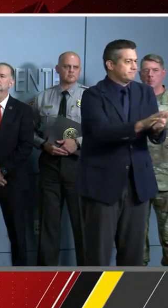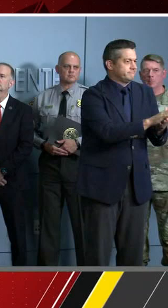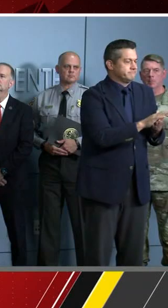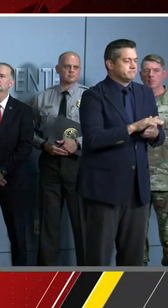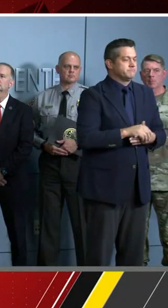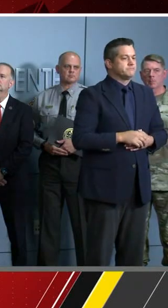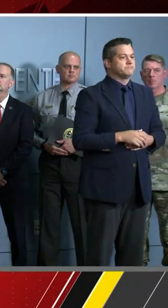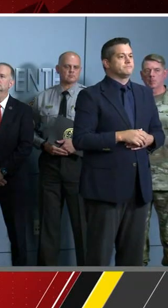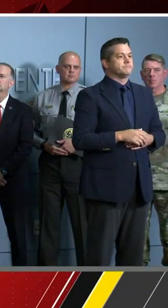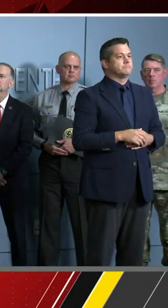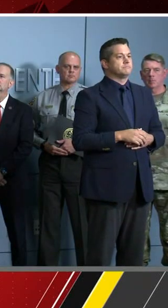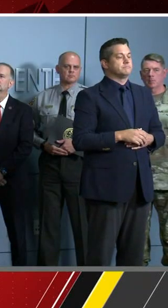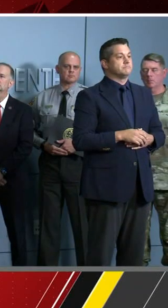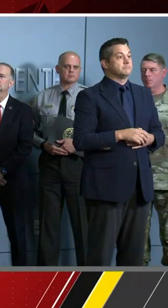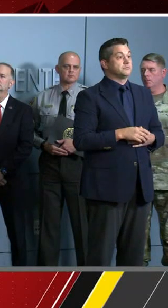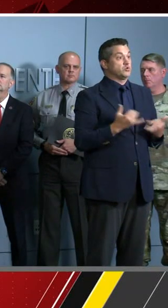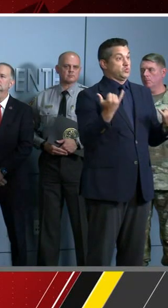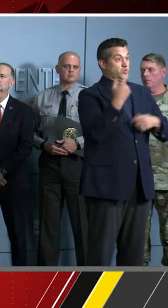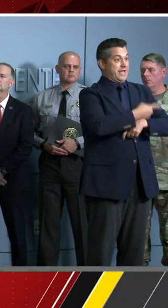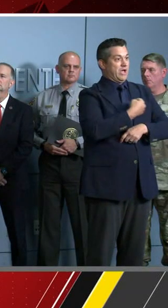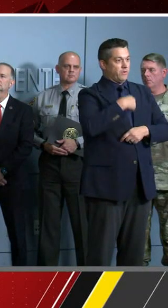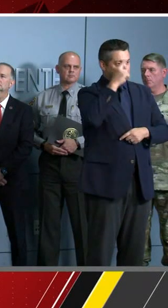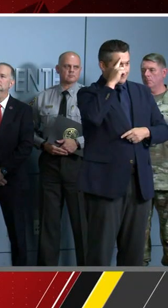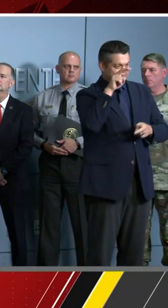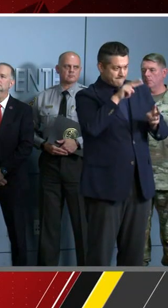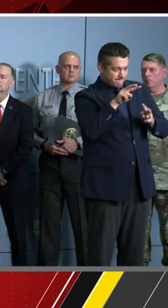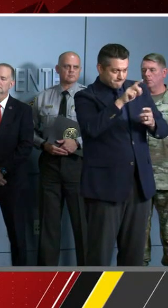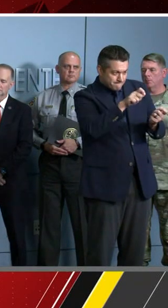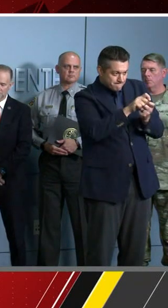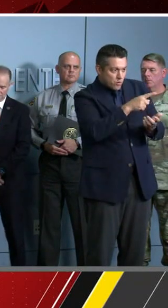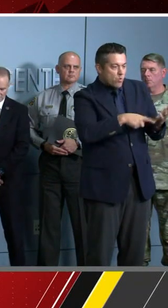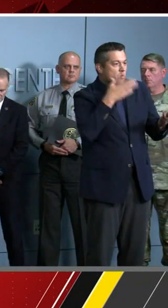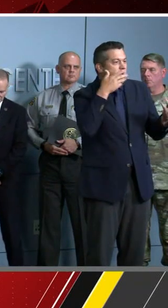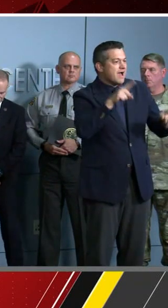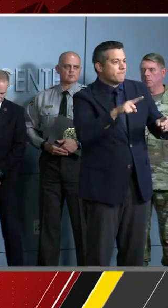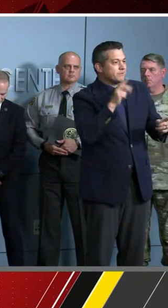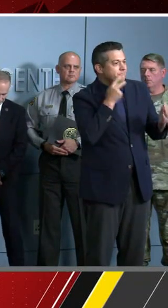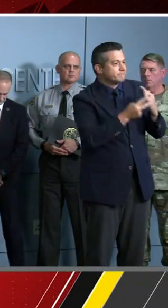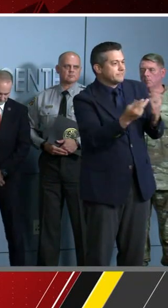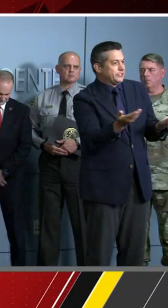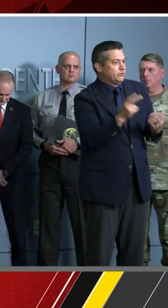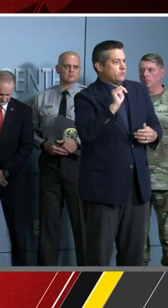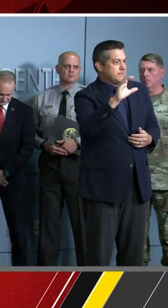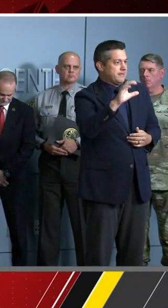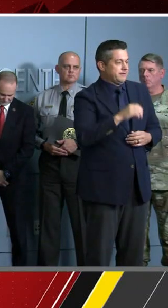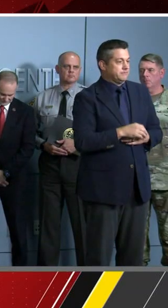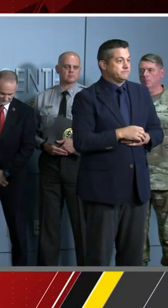for North Carolina has come more into focus as heavy rainfall and